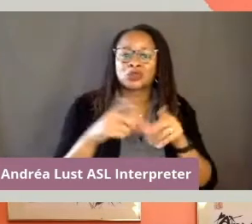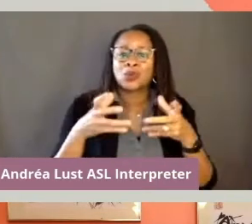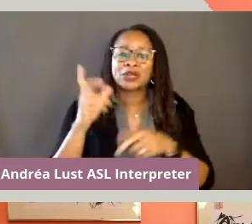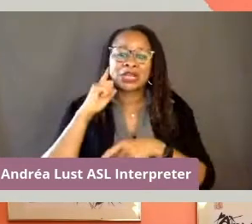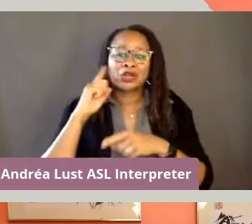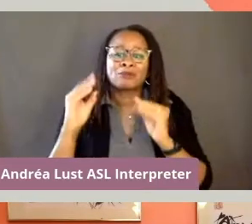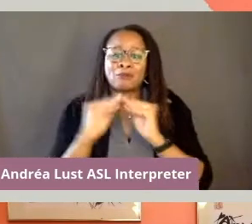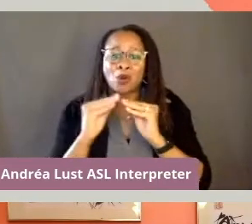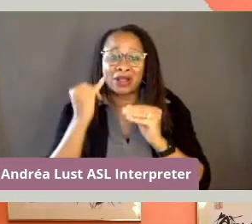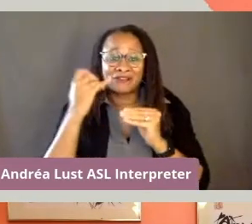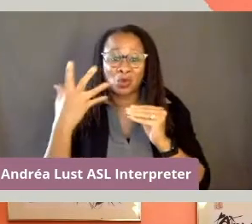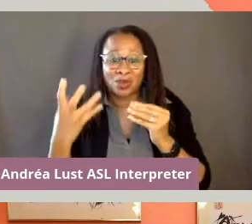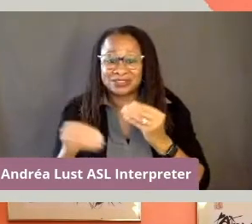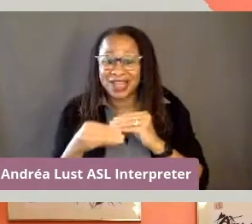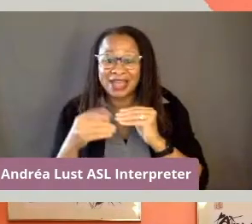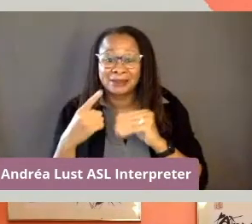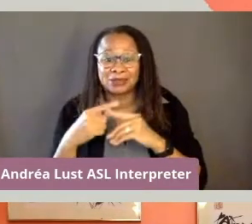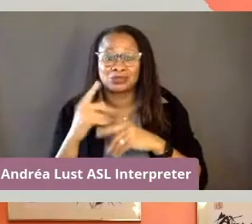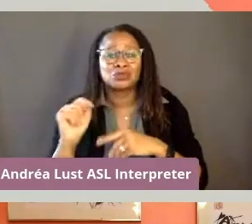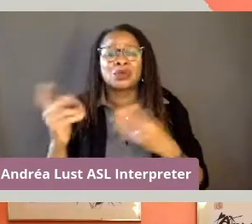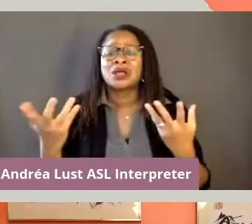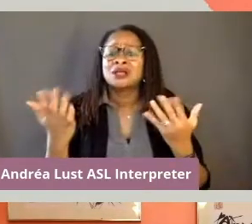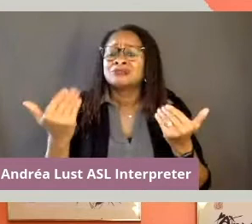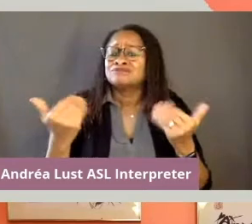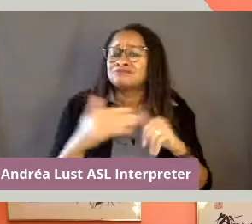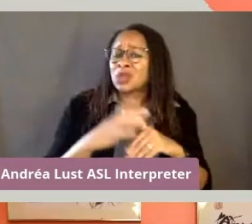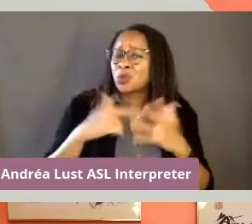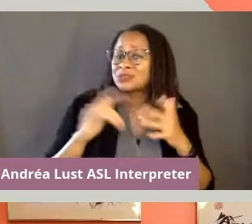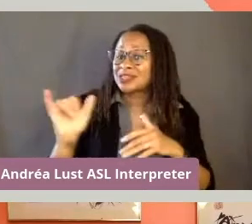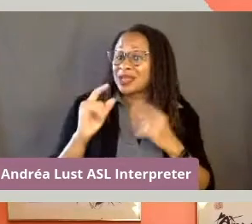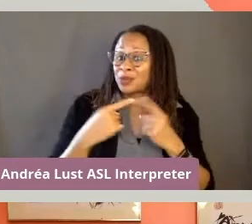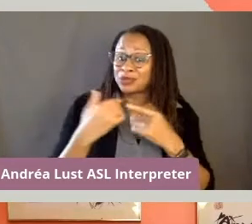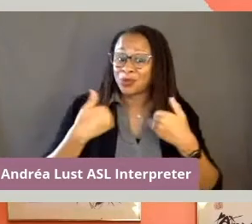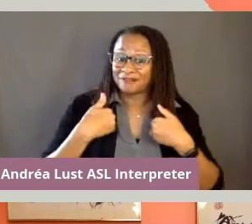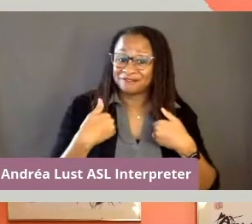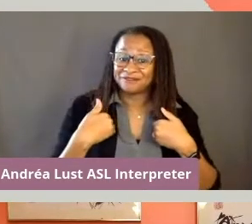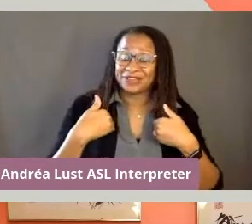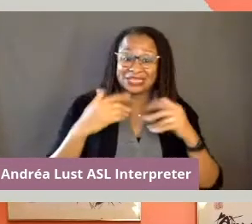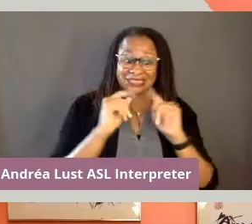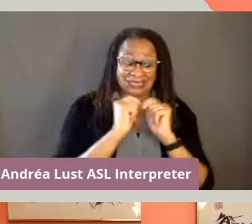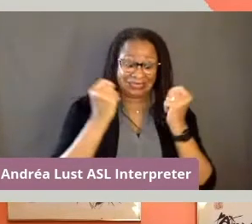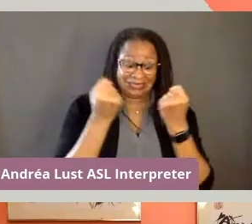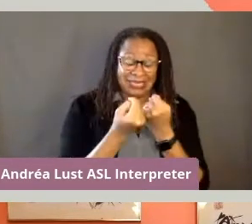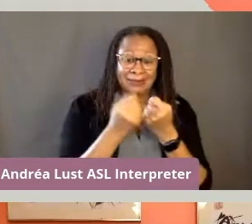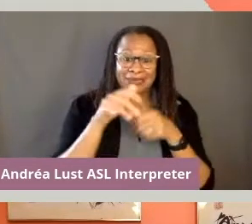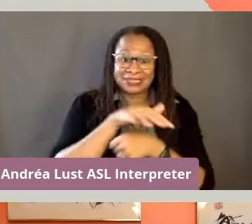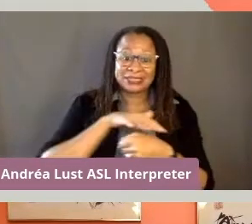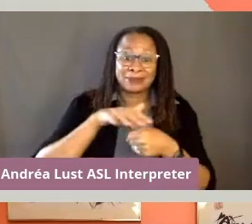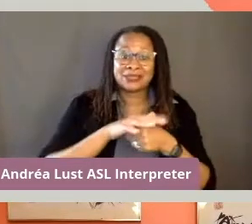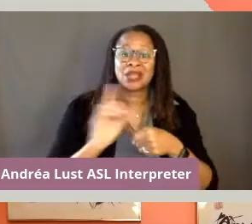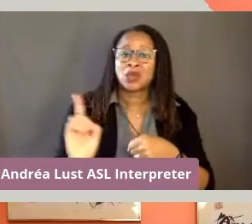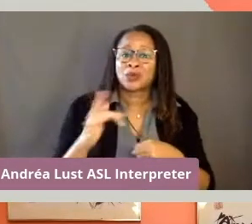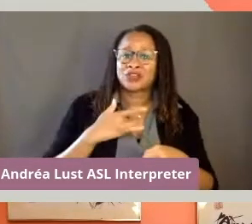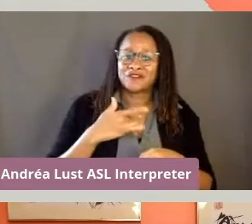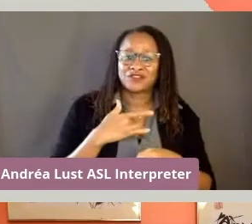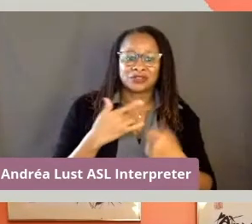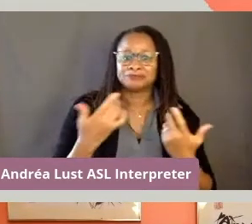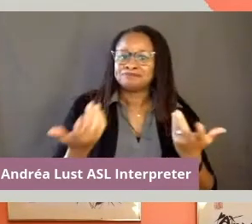if anyone else wants to talk about this too. Like what's it like when you have a team in a space where you don't feel like, for instance where you didn't feel like your